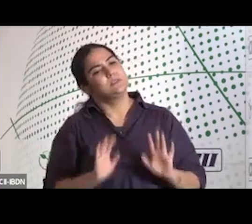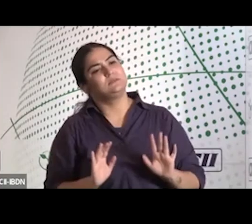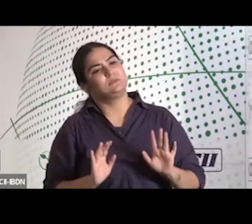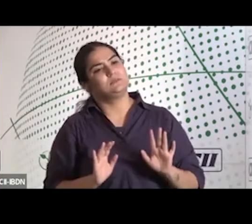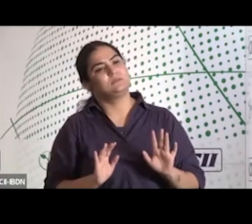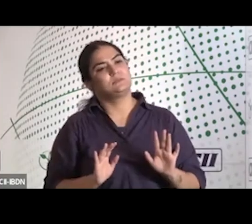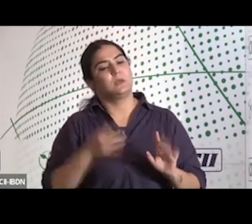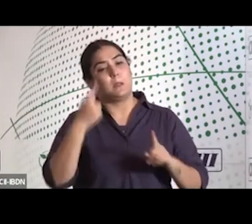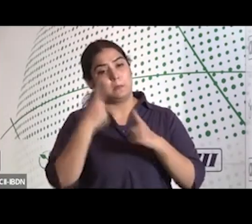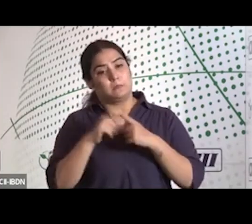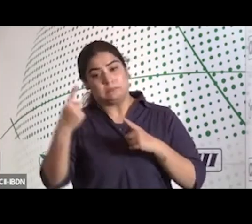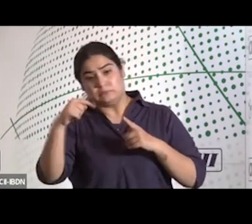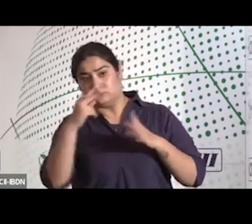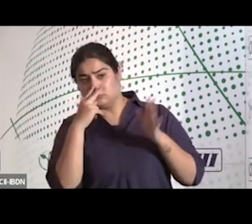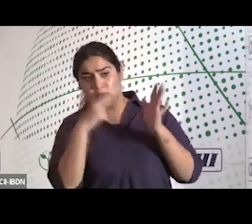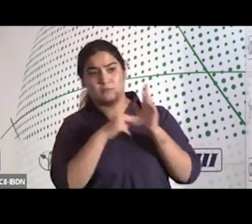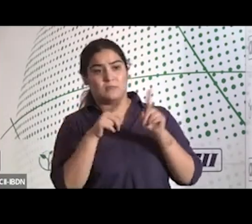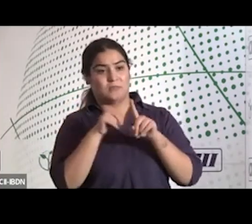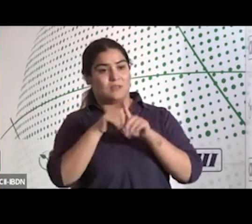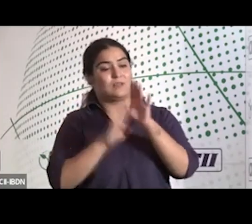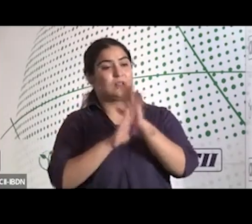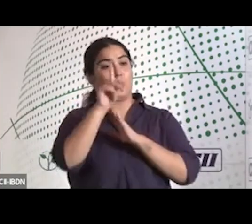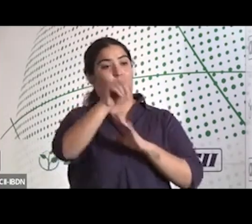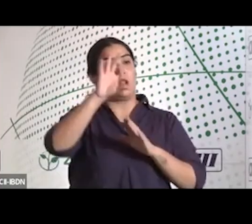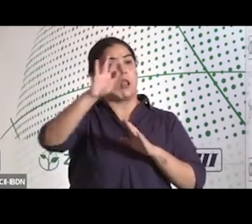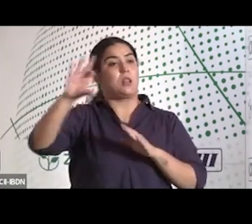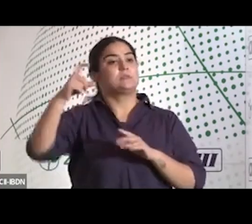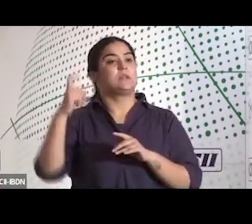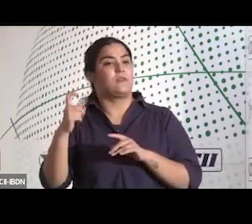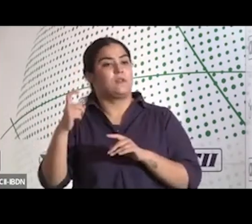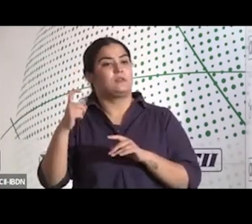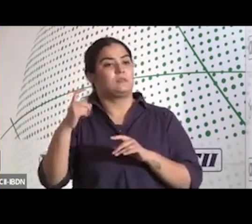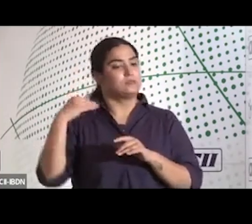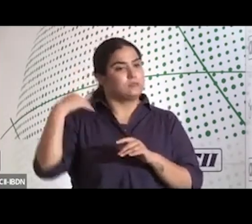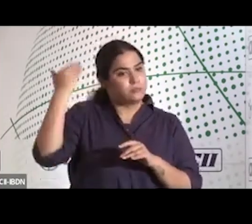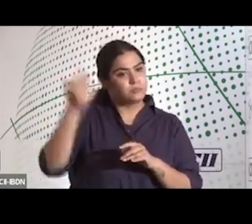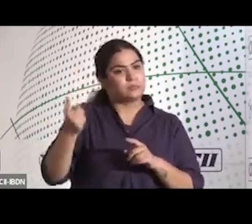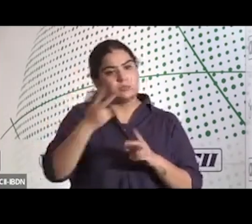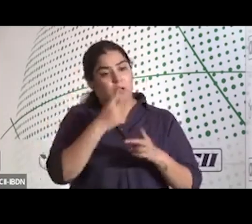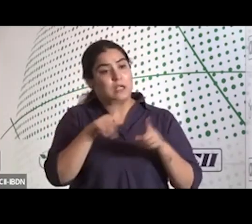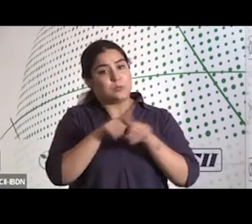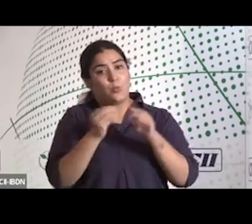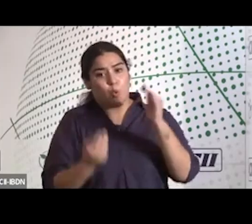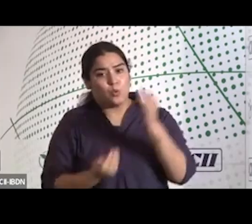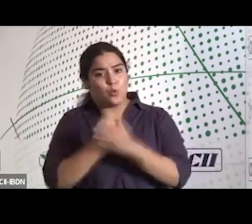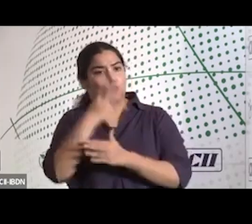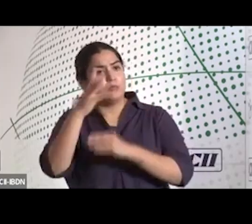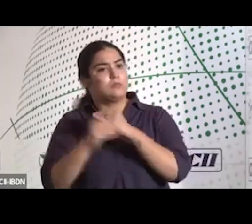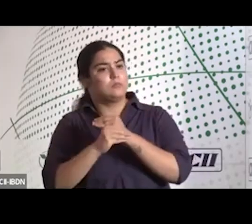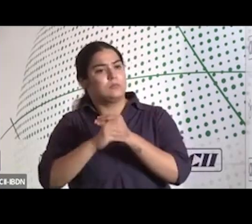that one scheme which was developed in 1997, there have been no new nor new thinking,